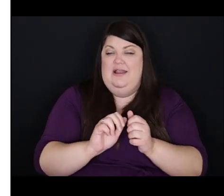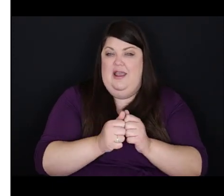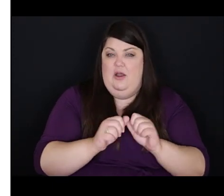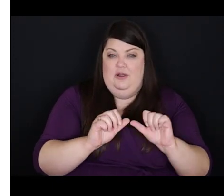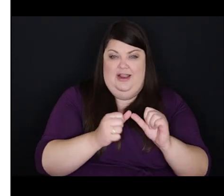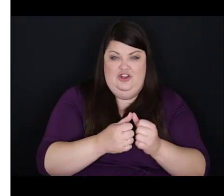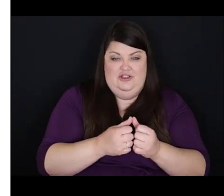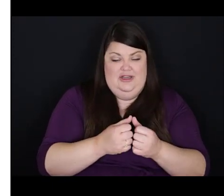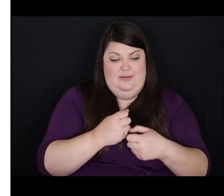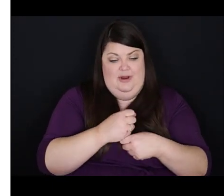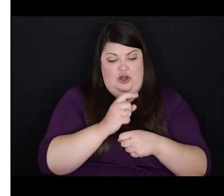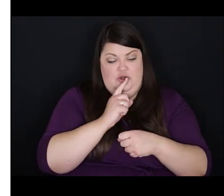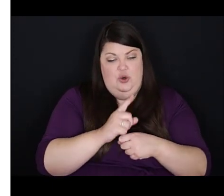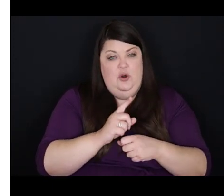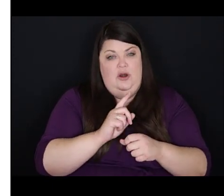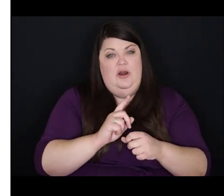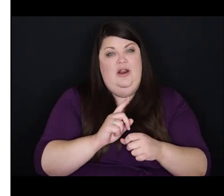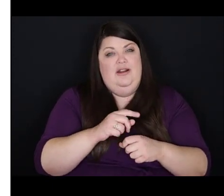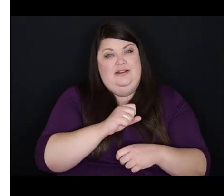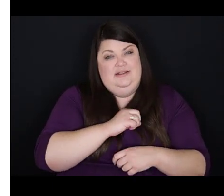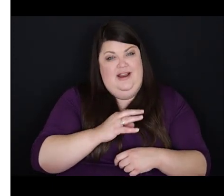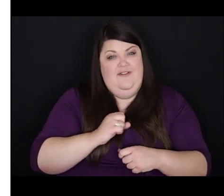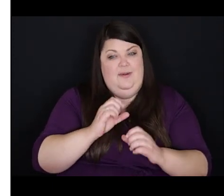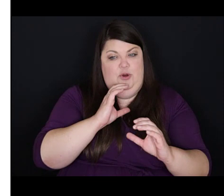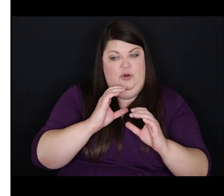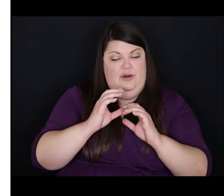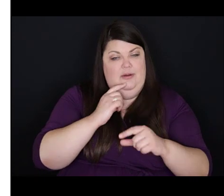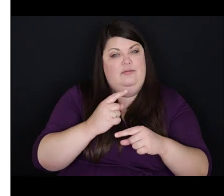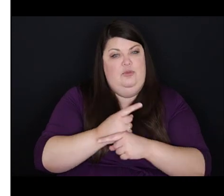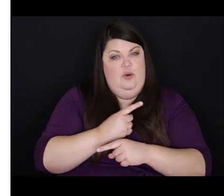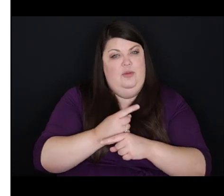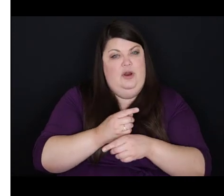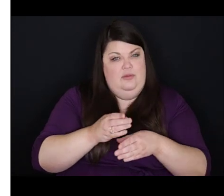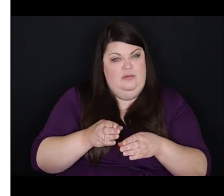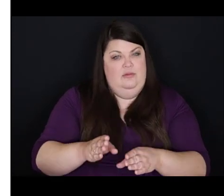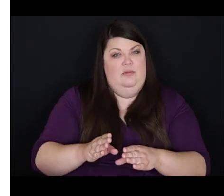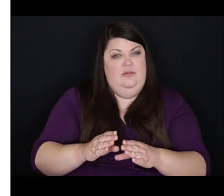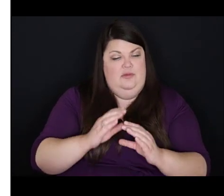can communicate in appropriate modes of communication with or in the native